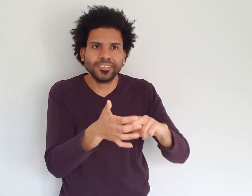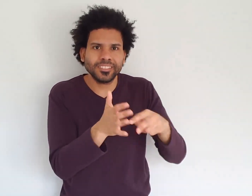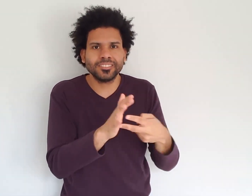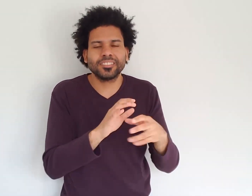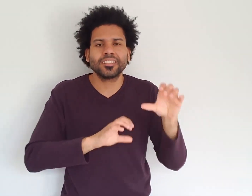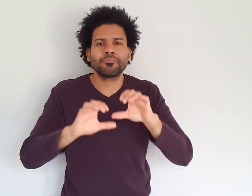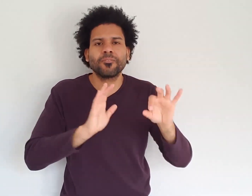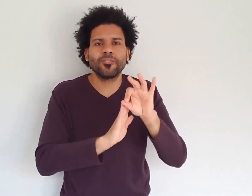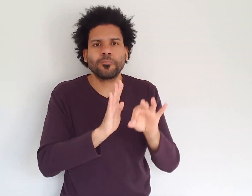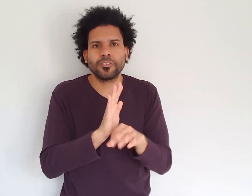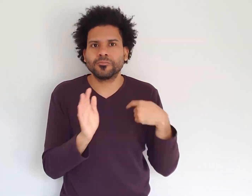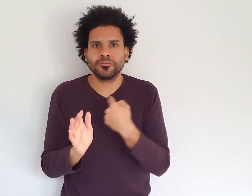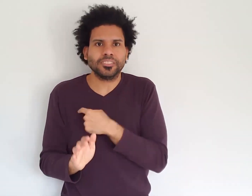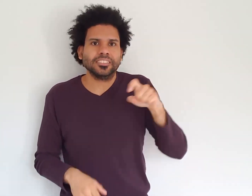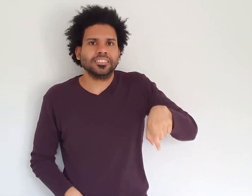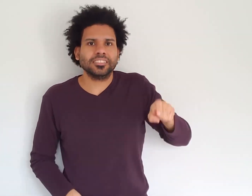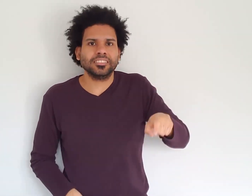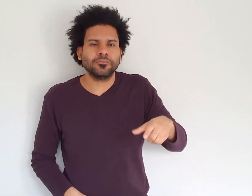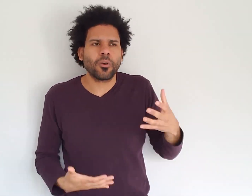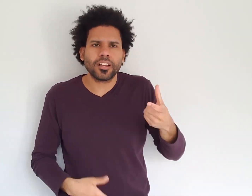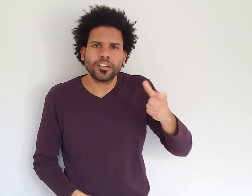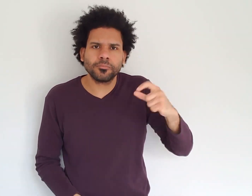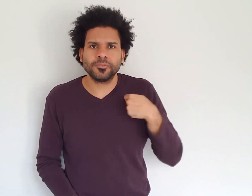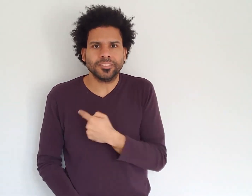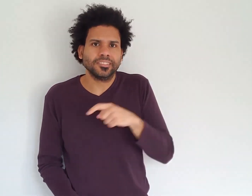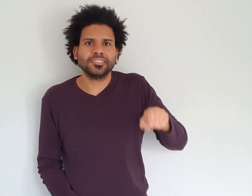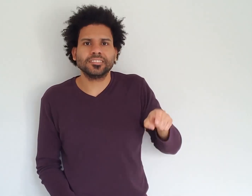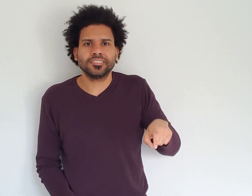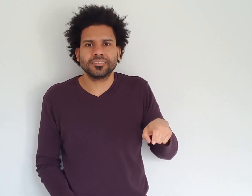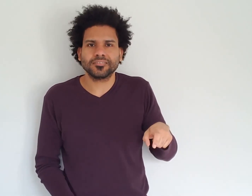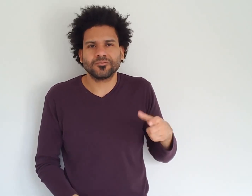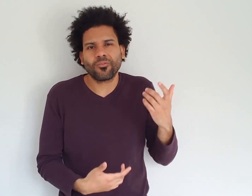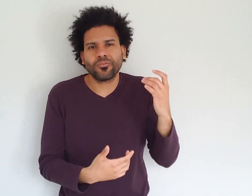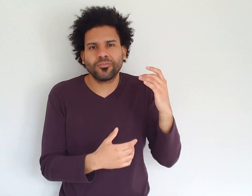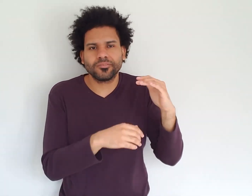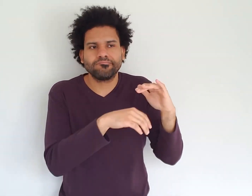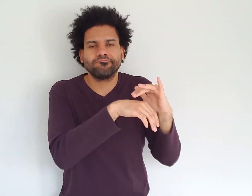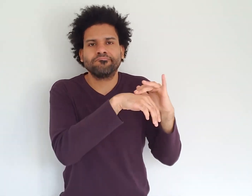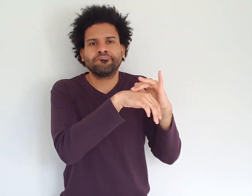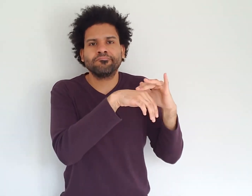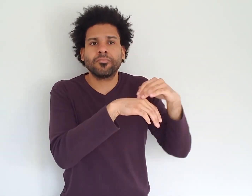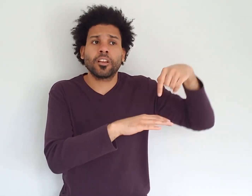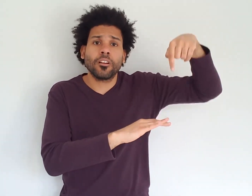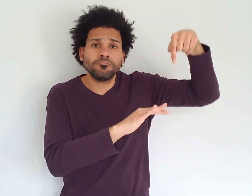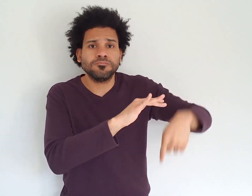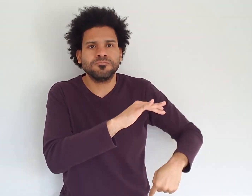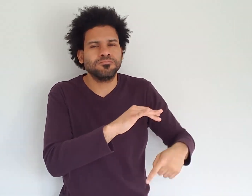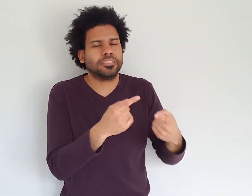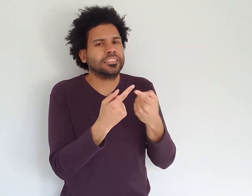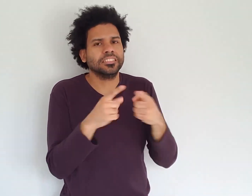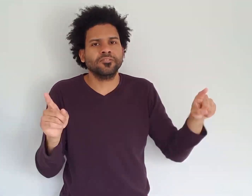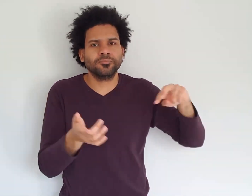Again, mineral refers to a chemical formula and what elements our body needs. That’s the minimum content. In the food science content, the mineral has completely different meanings.